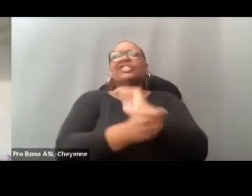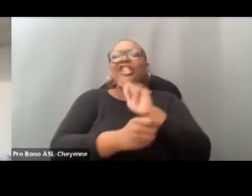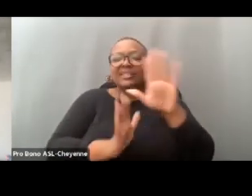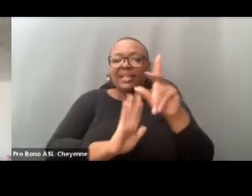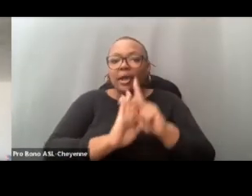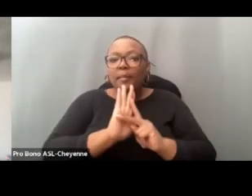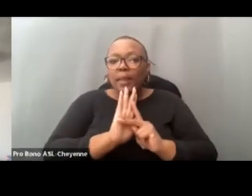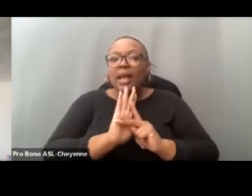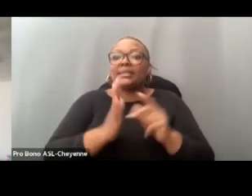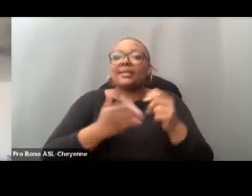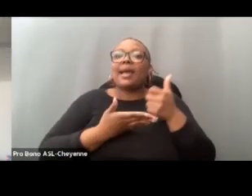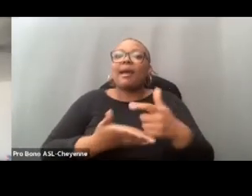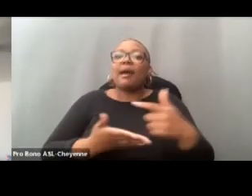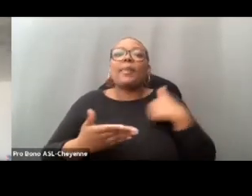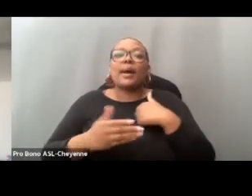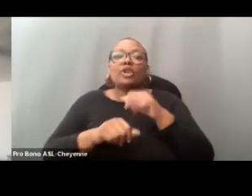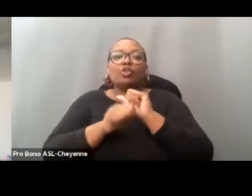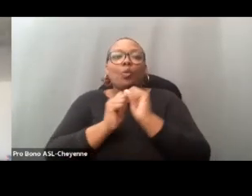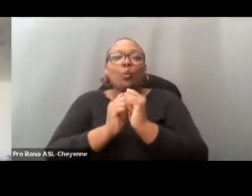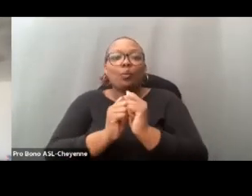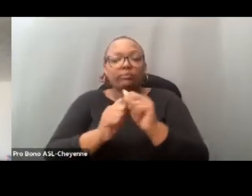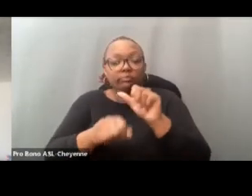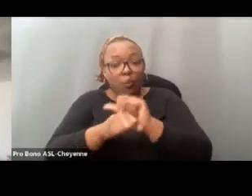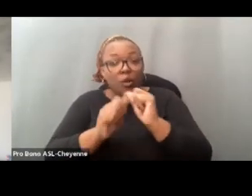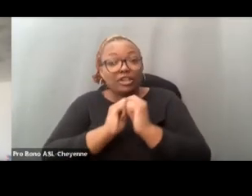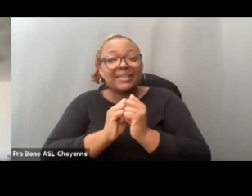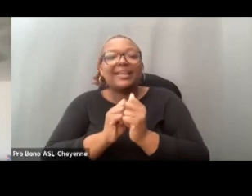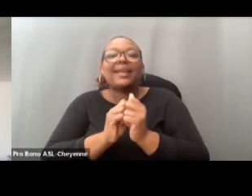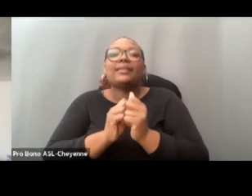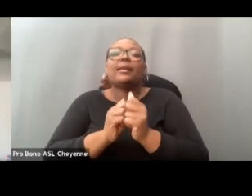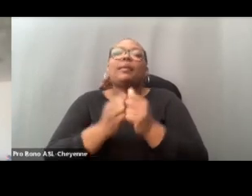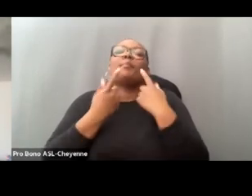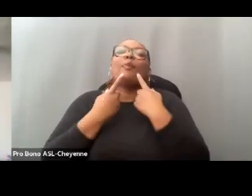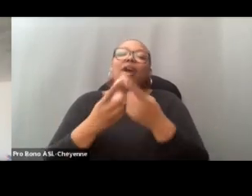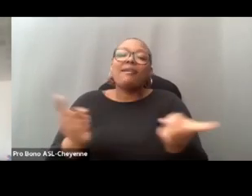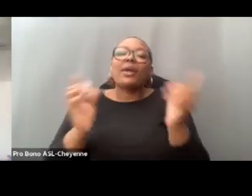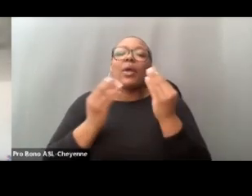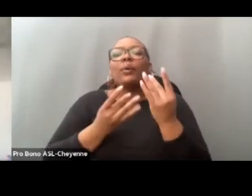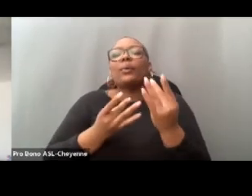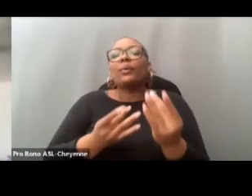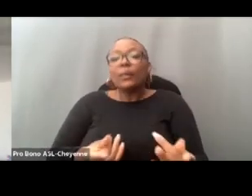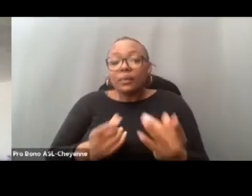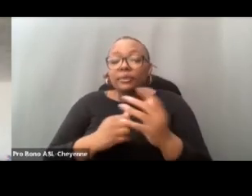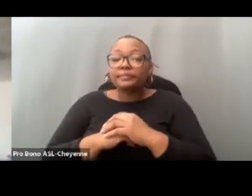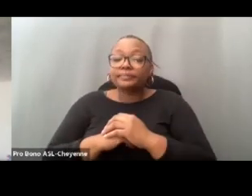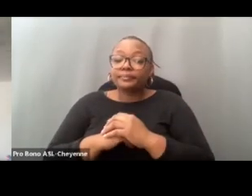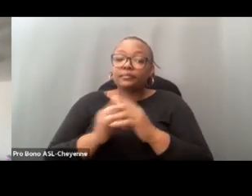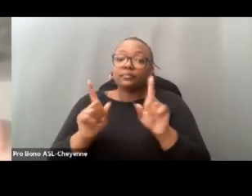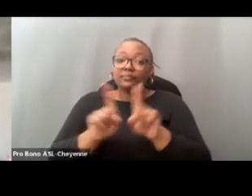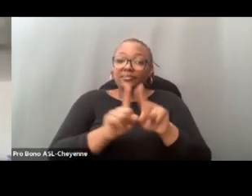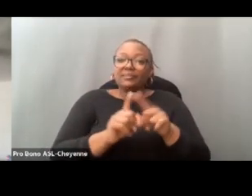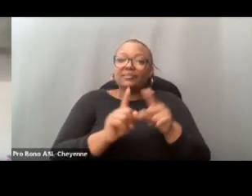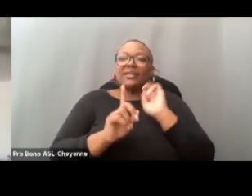which helped us work together much more effectively. And this is really the mission